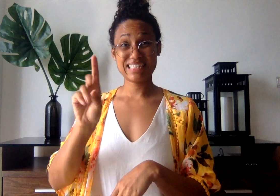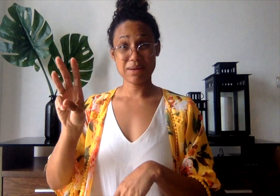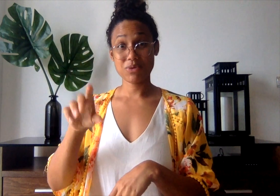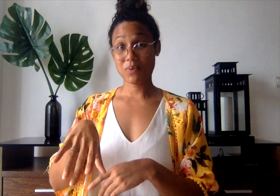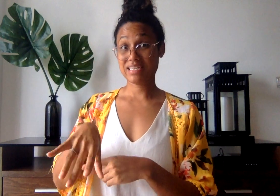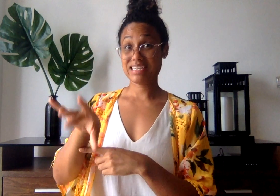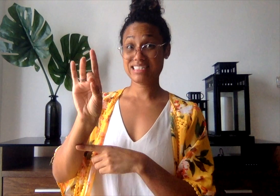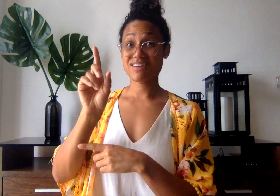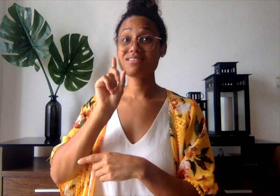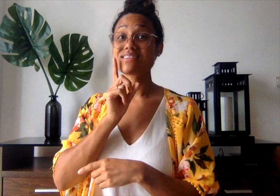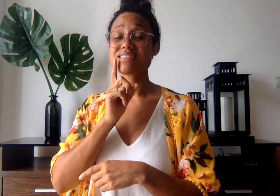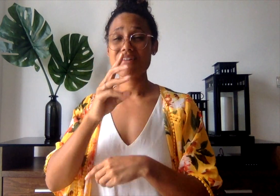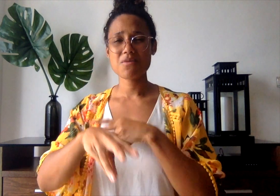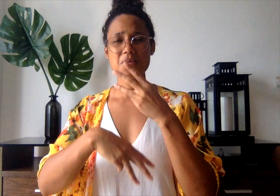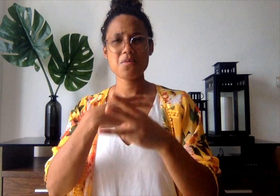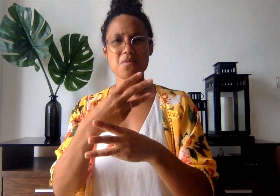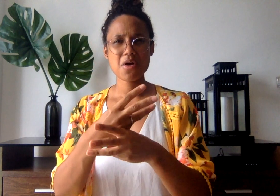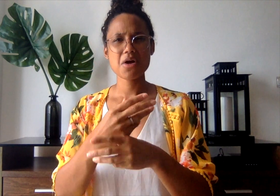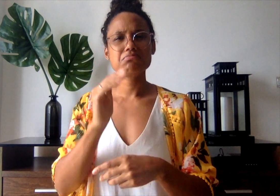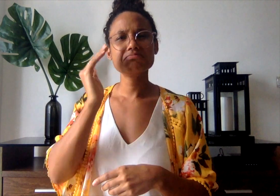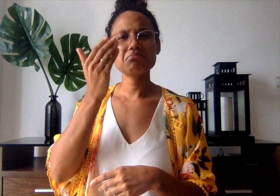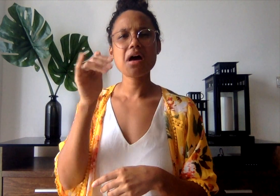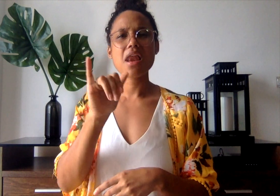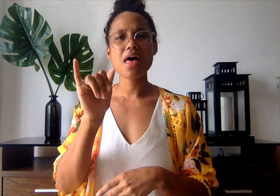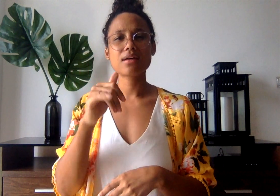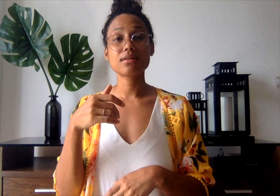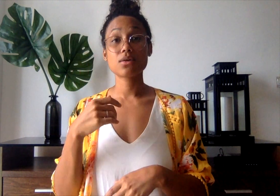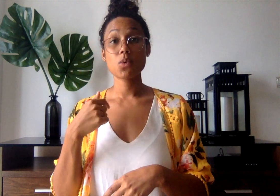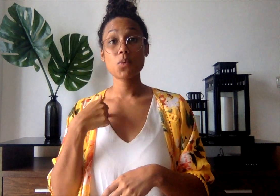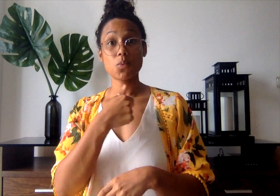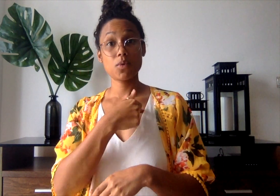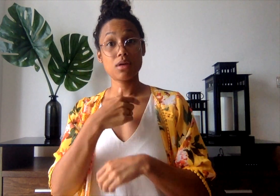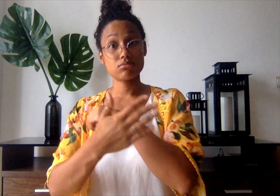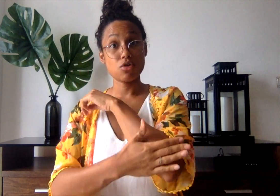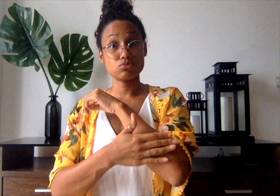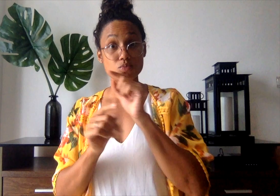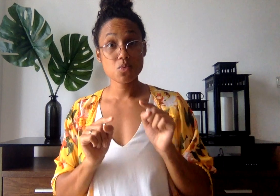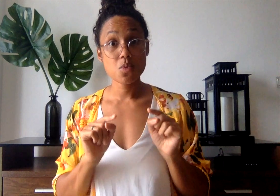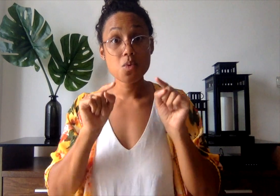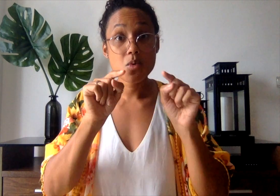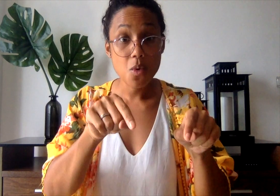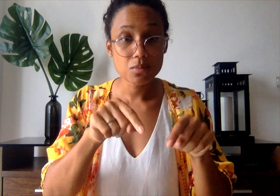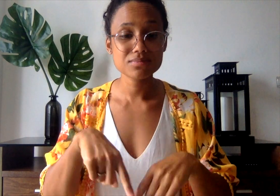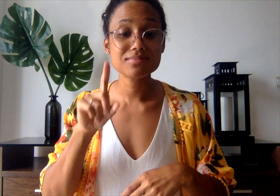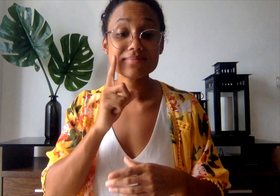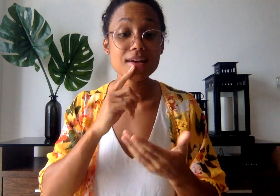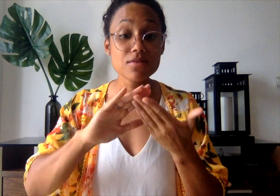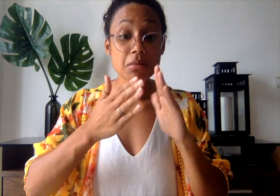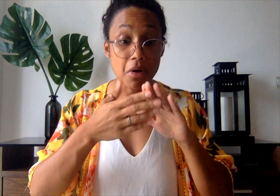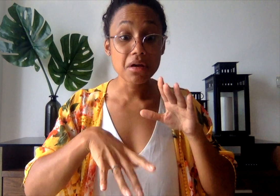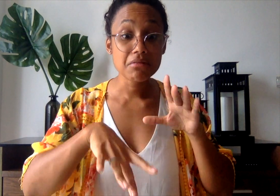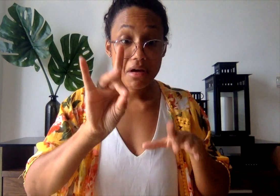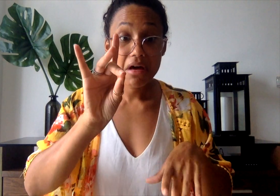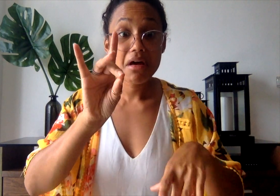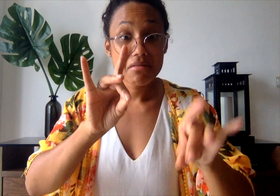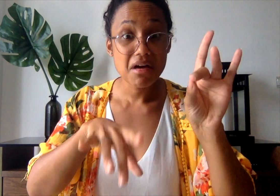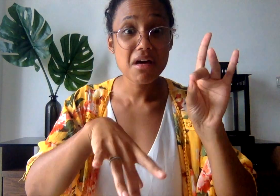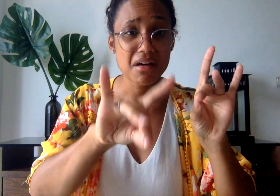Discovering Deaf Worlds is a name that communicates colonialism and “discovering” Deaf communities.